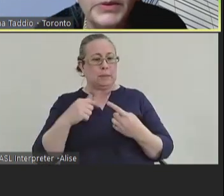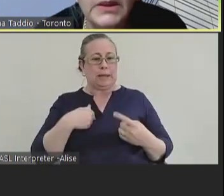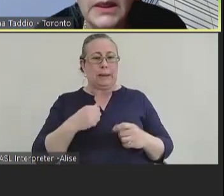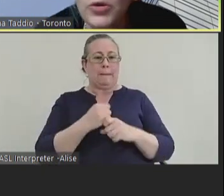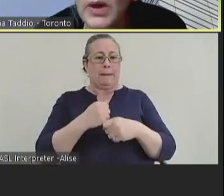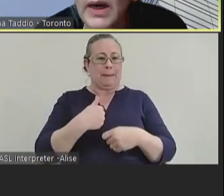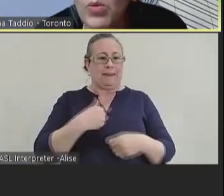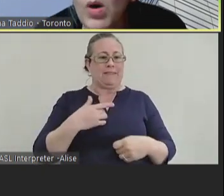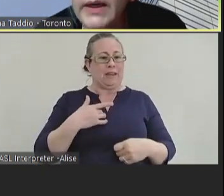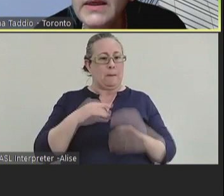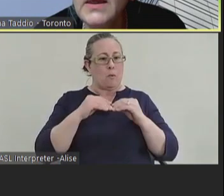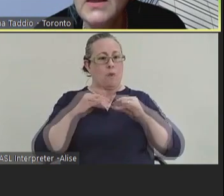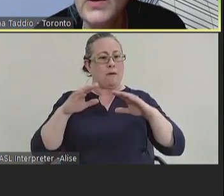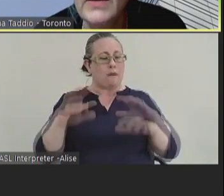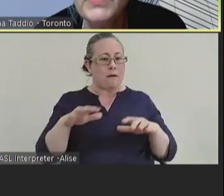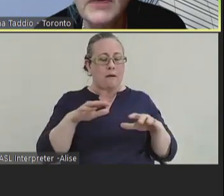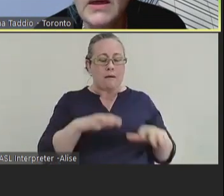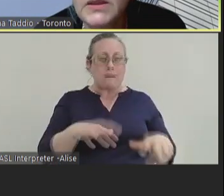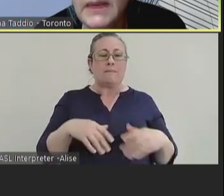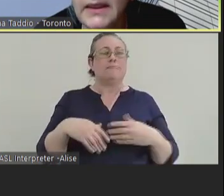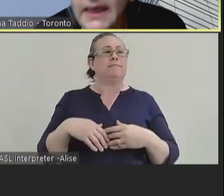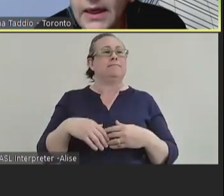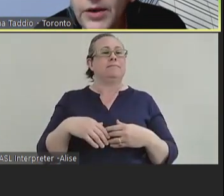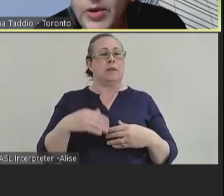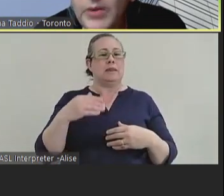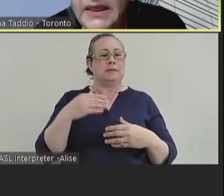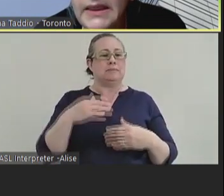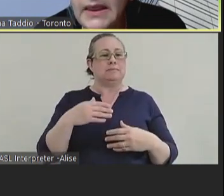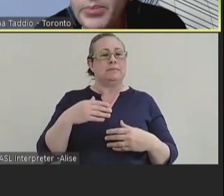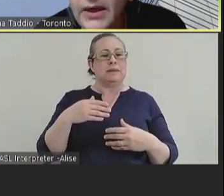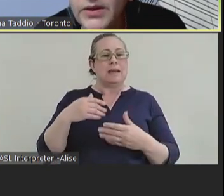that they knew what I wanted. We have somebody else saying they cared about me and then a parent